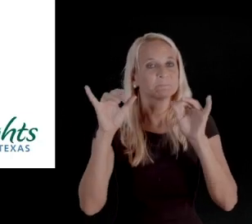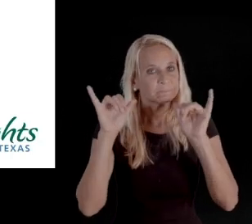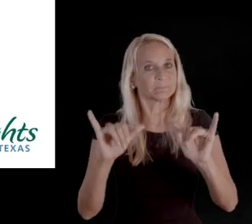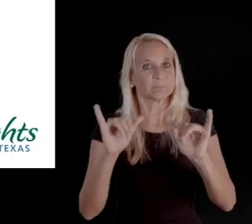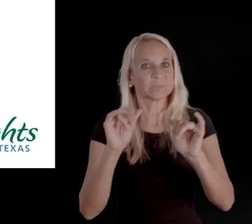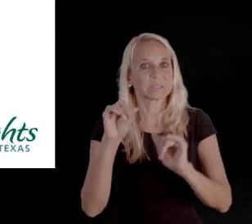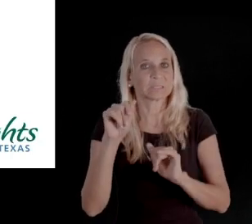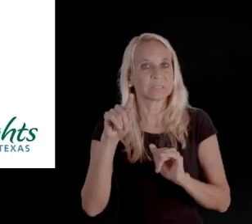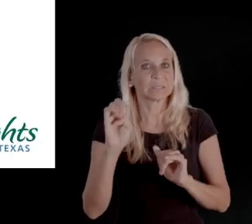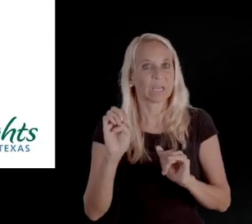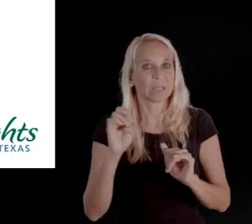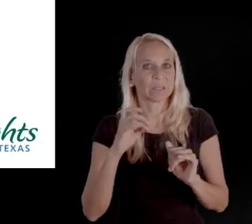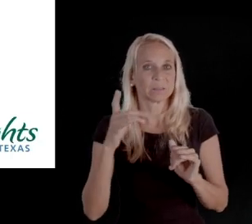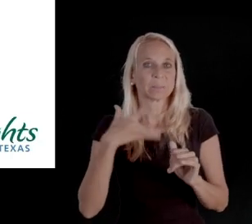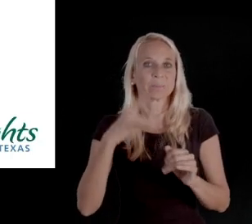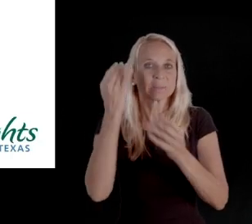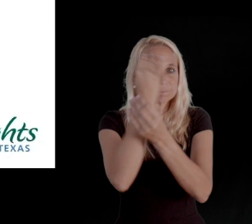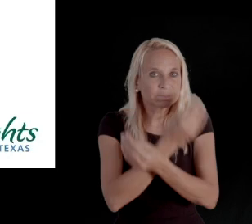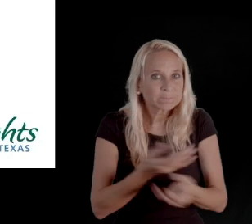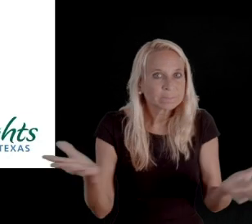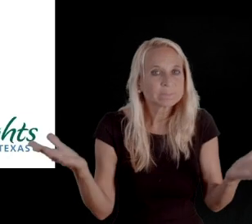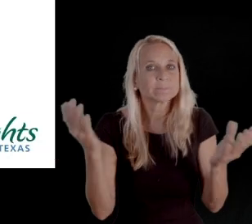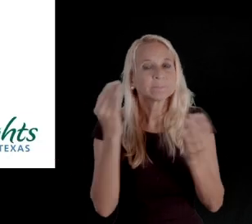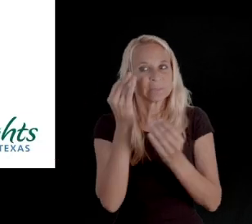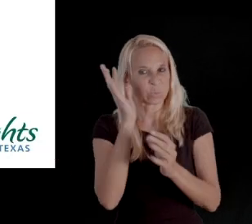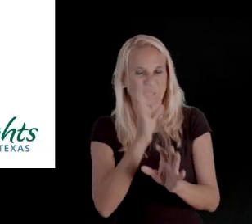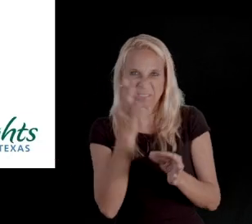they'll try to notify the parties that they're issuing a decision soon.